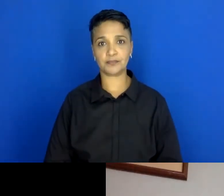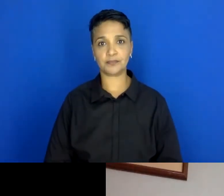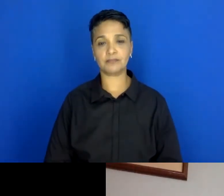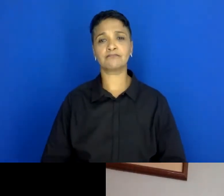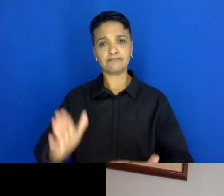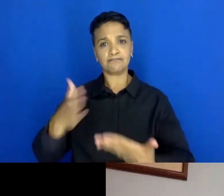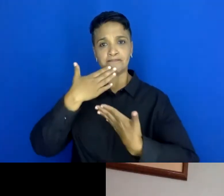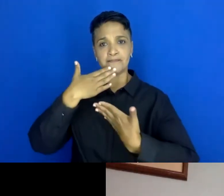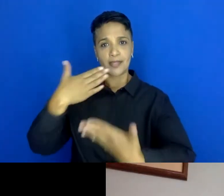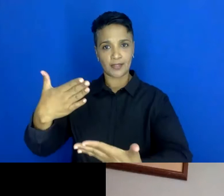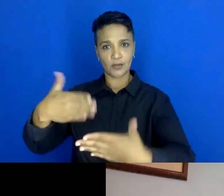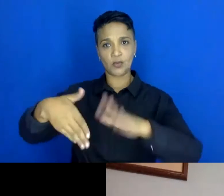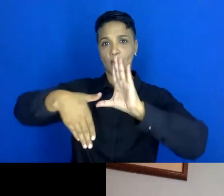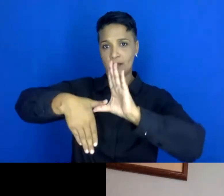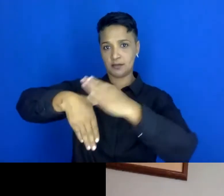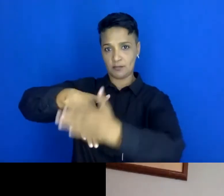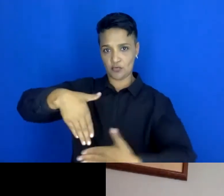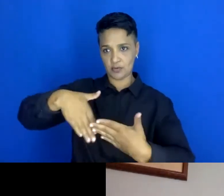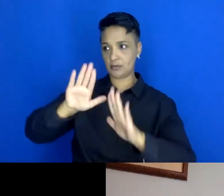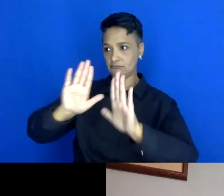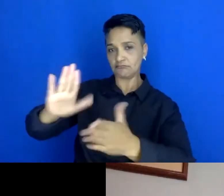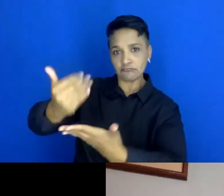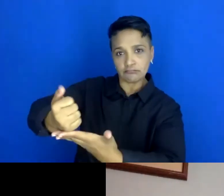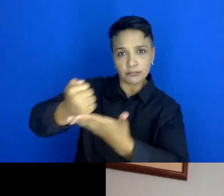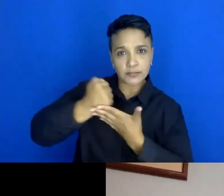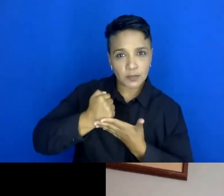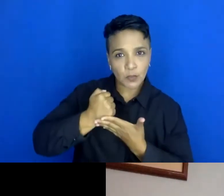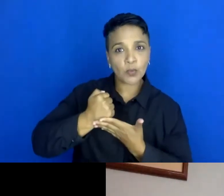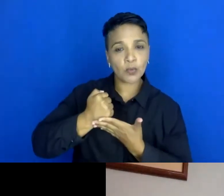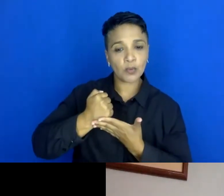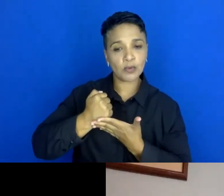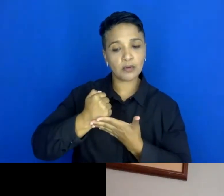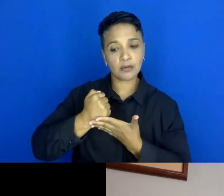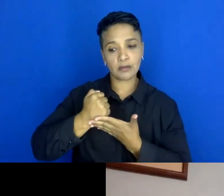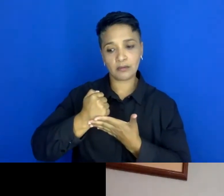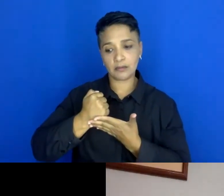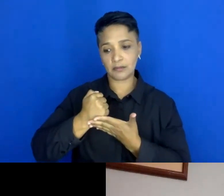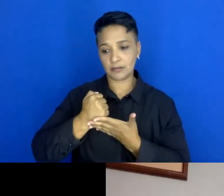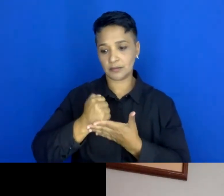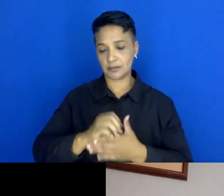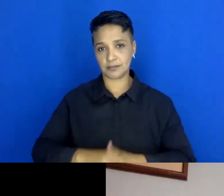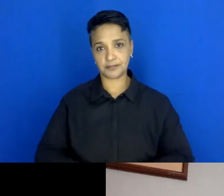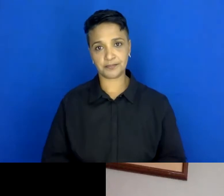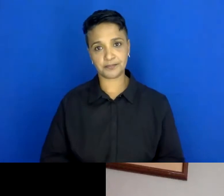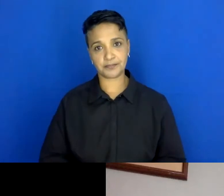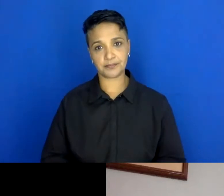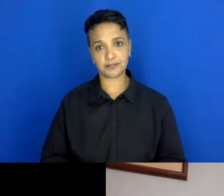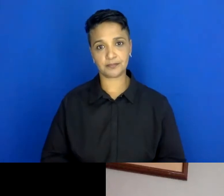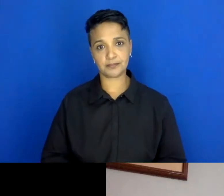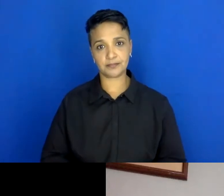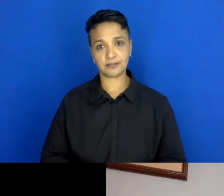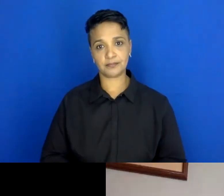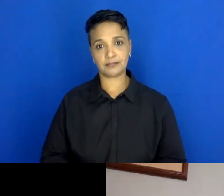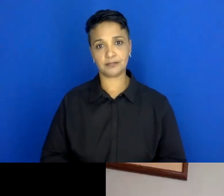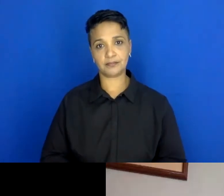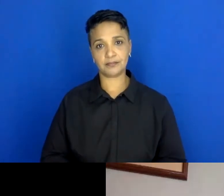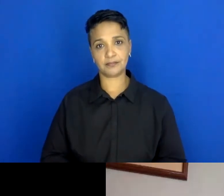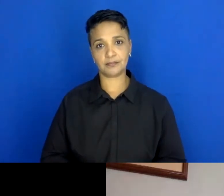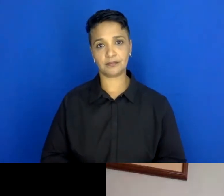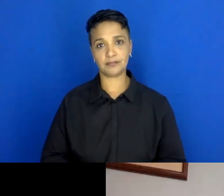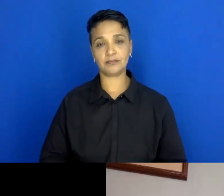is